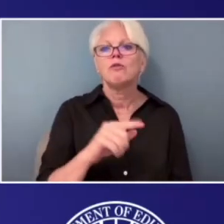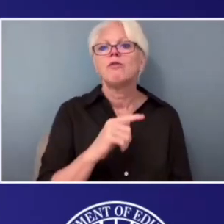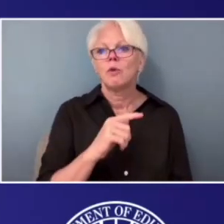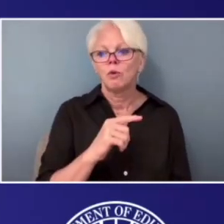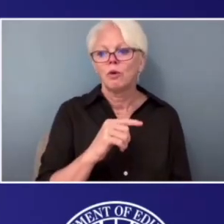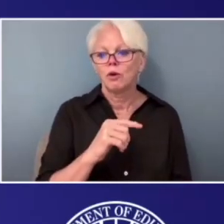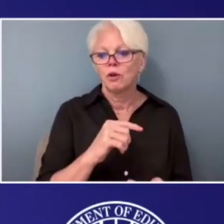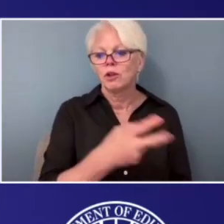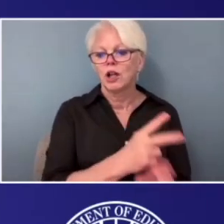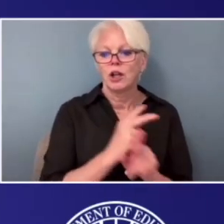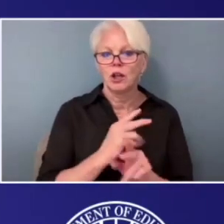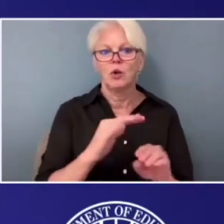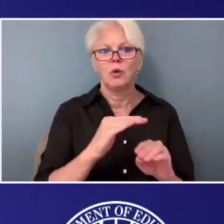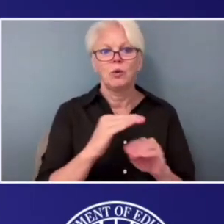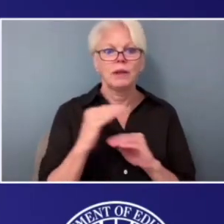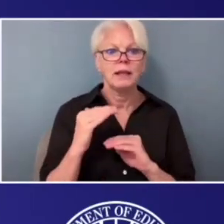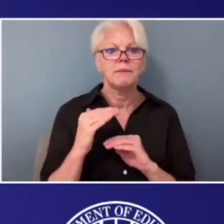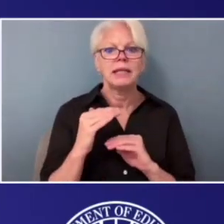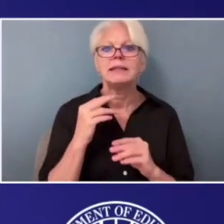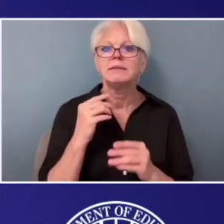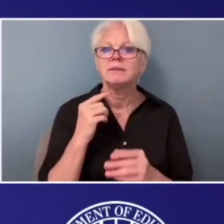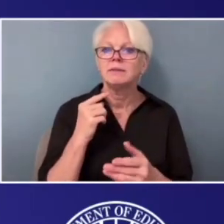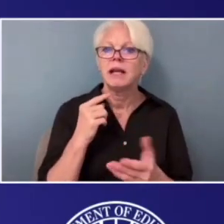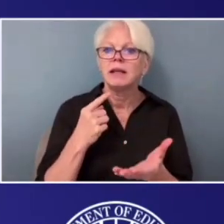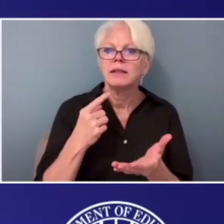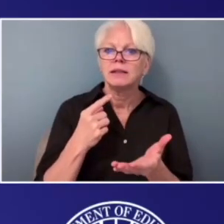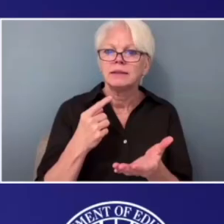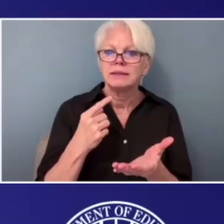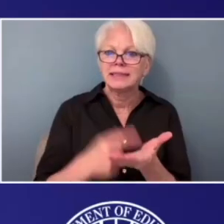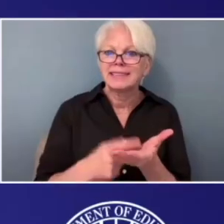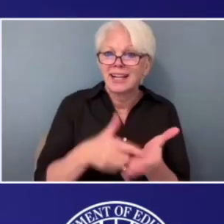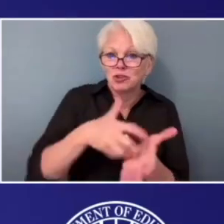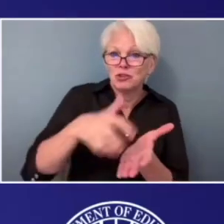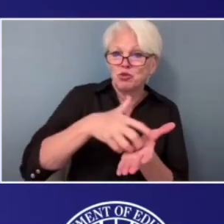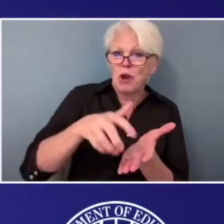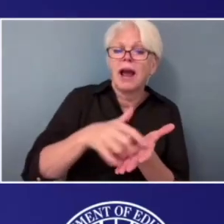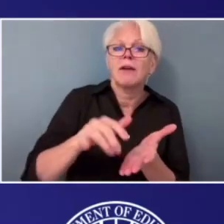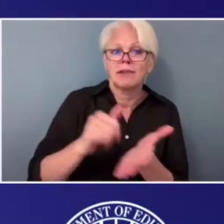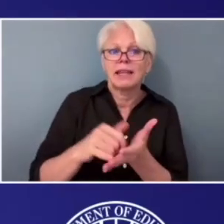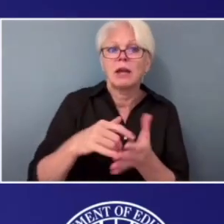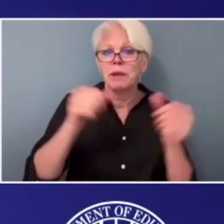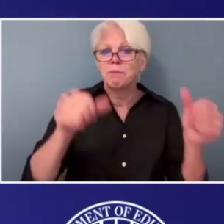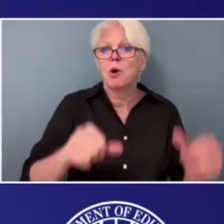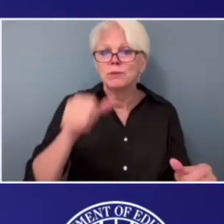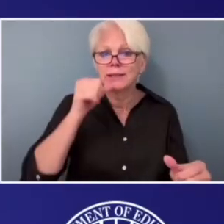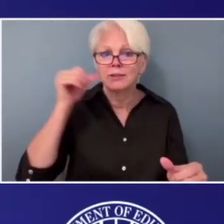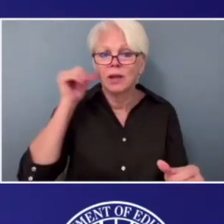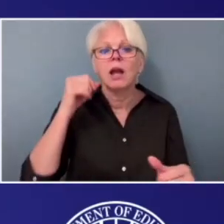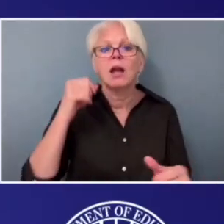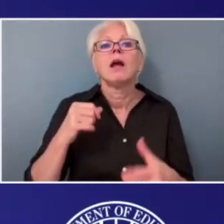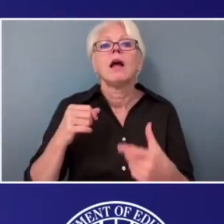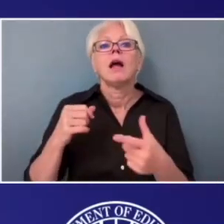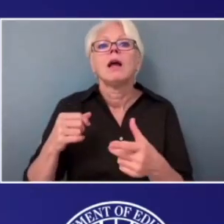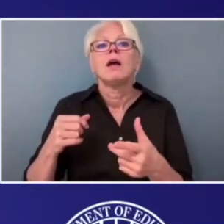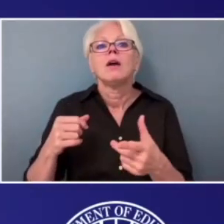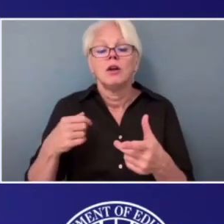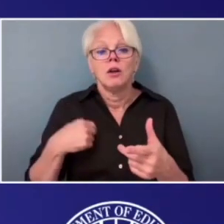discussion draft that was posted yesterday, we noticed, after a second attempt of